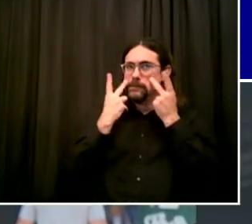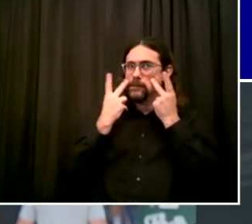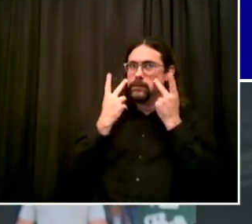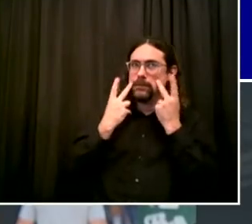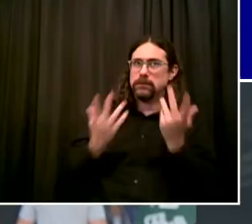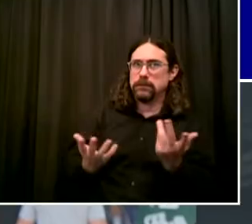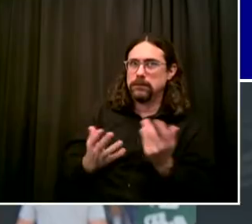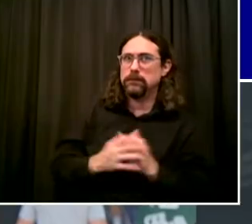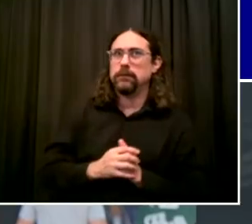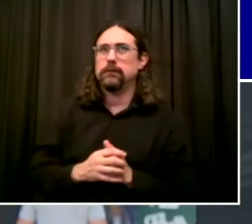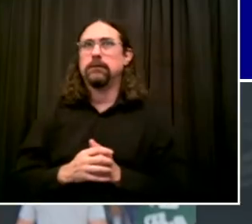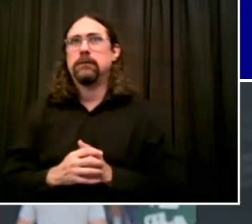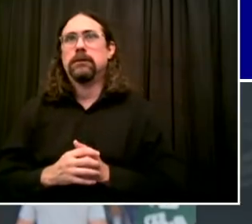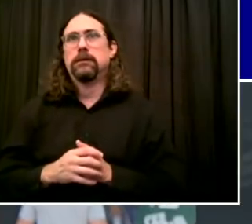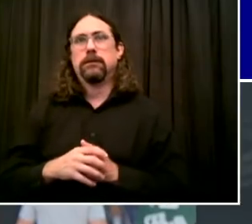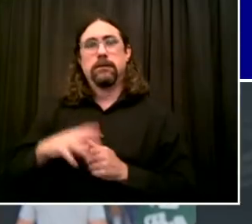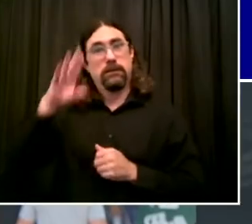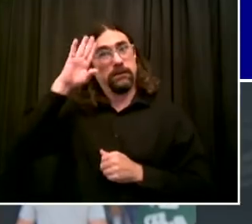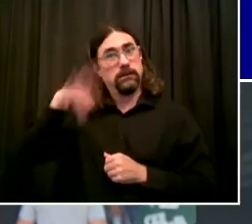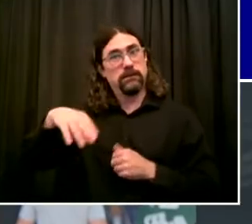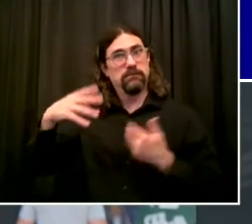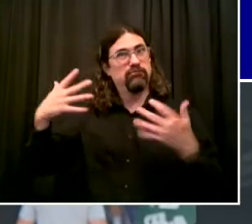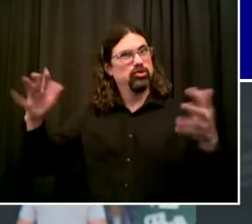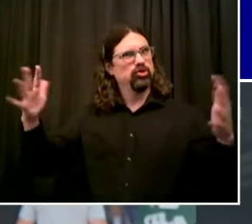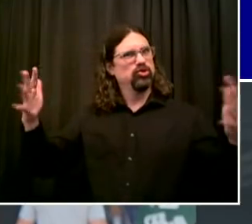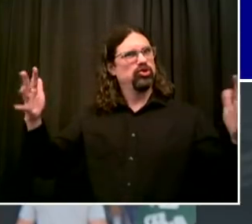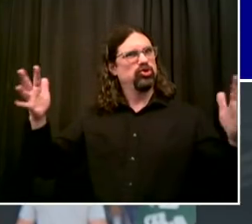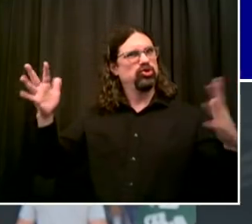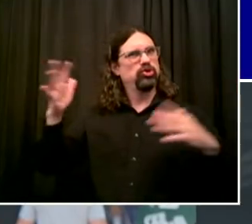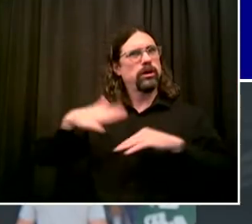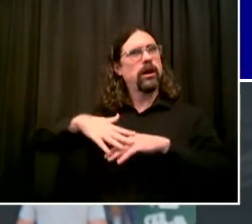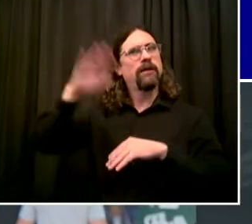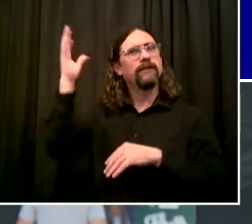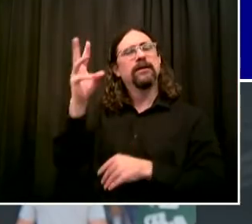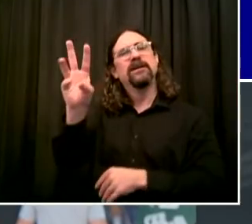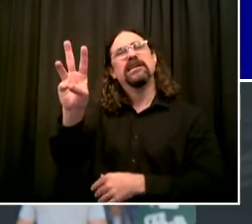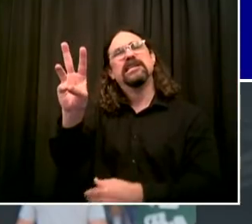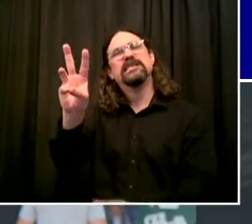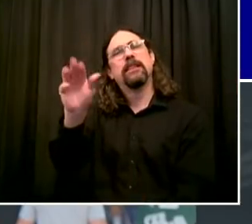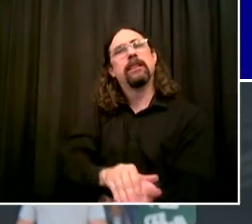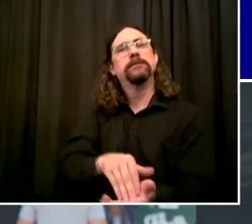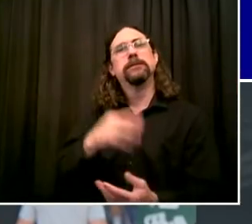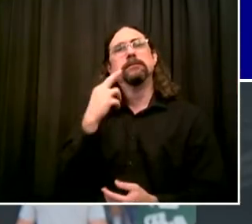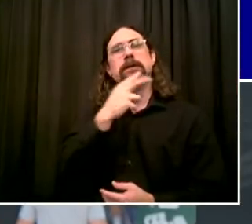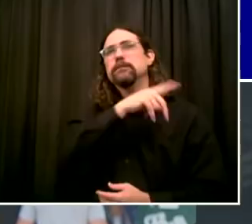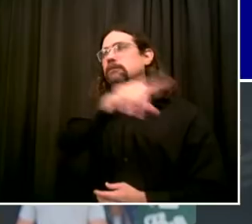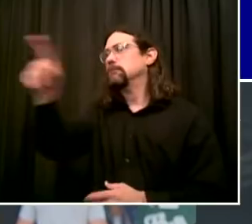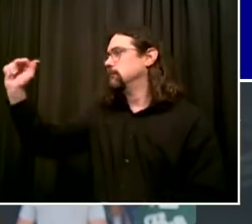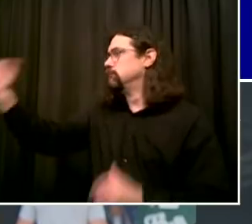RESTAURANTS PROGRAM. WE HAVE 5100 RESTAURANTS WHO HAVE APPLIED AND GOTTEN CERTIFICATION TO GO AND WE